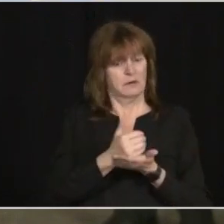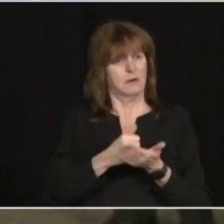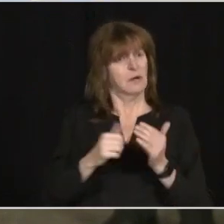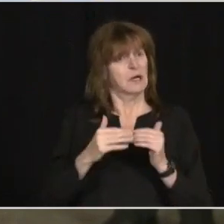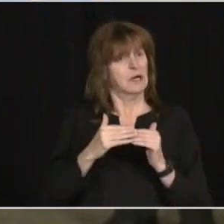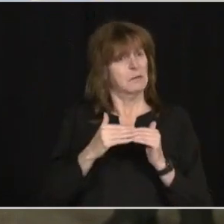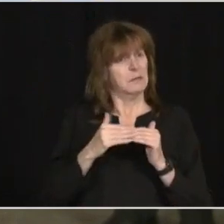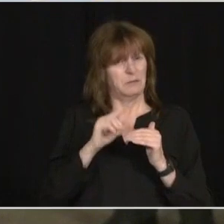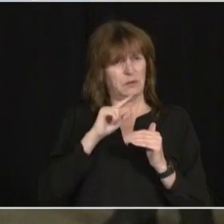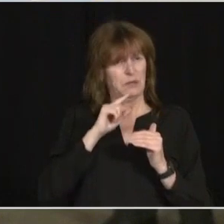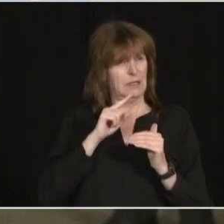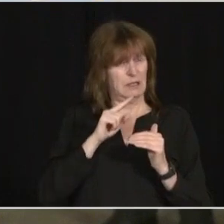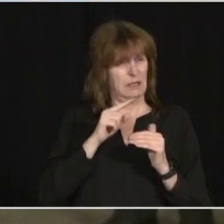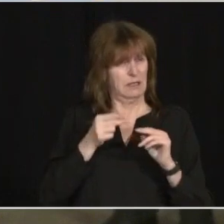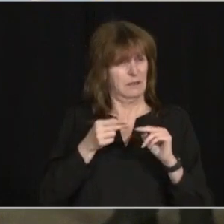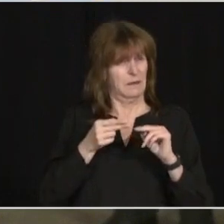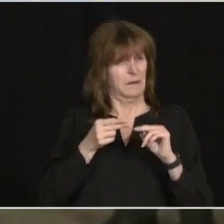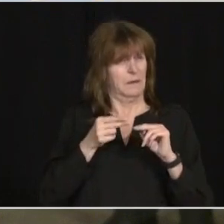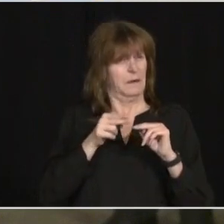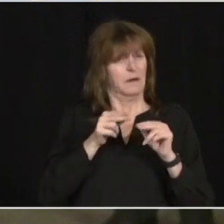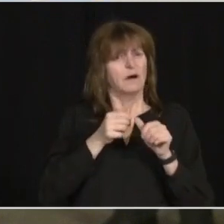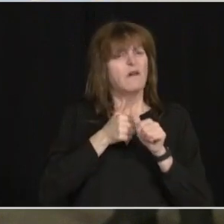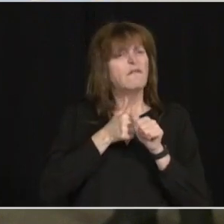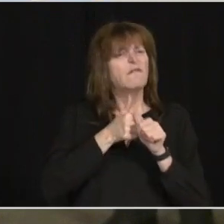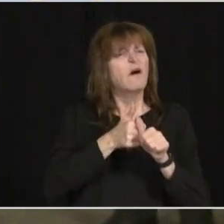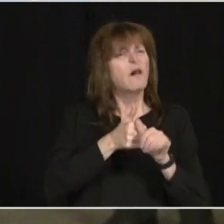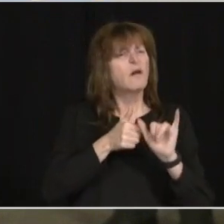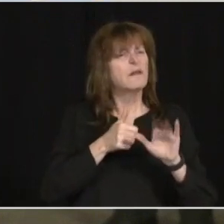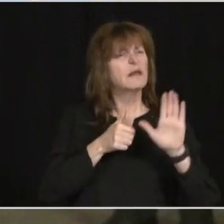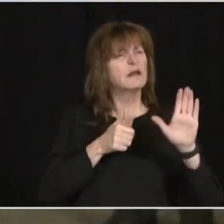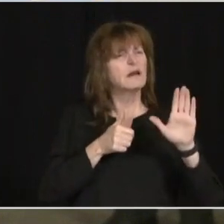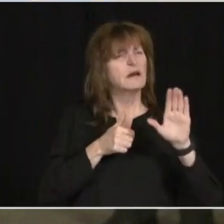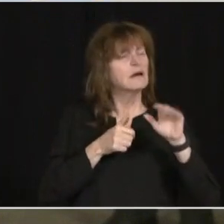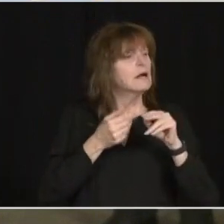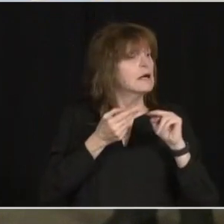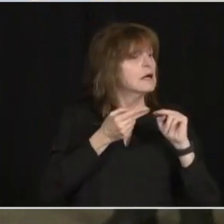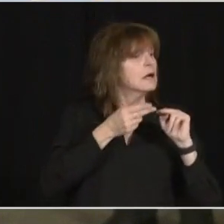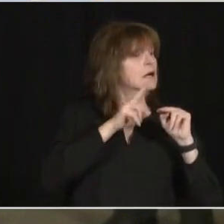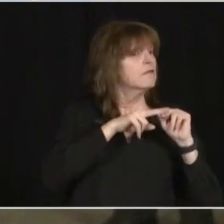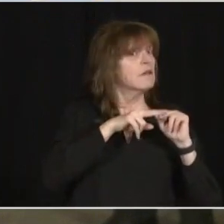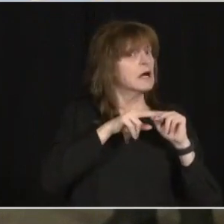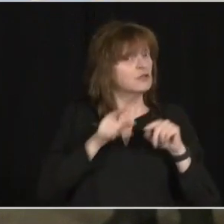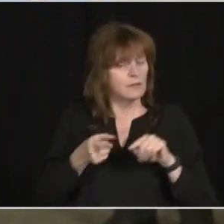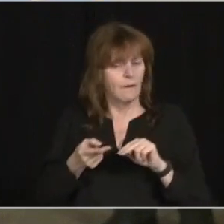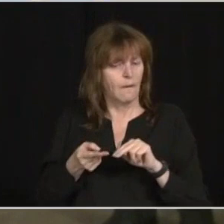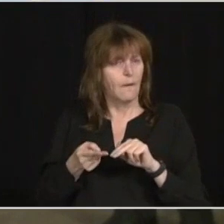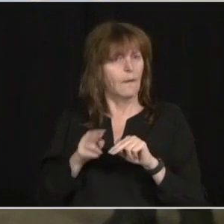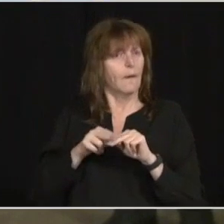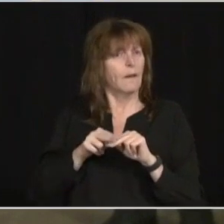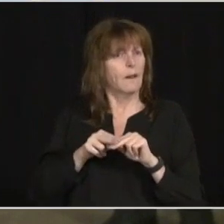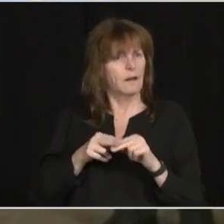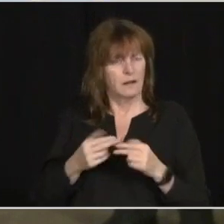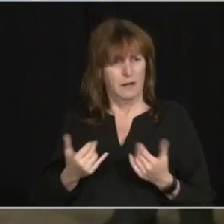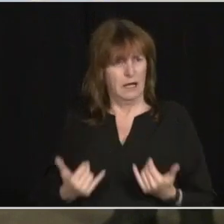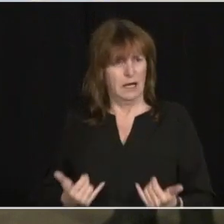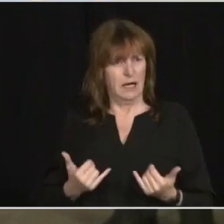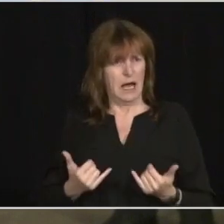up a few cents in the fall. In light of what we've seen have you changed your mind on the minimum wage